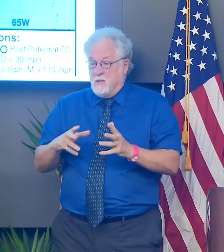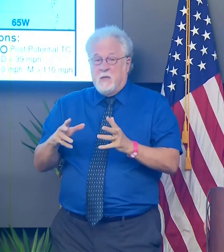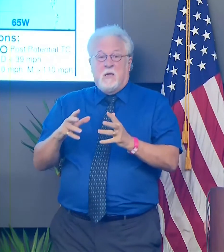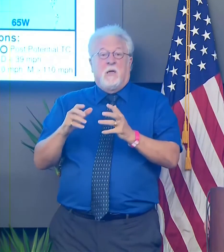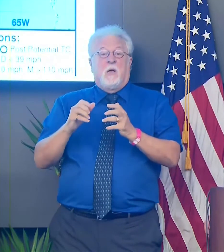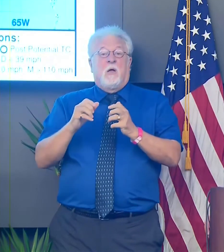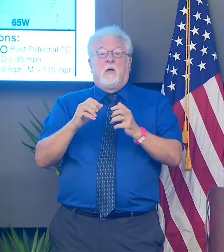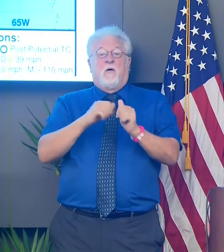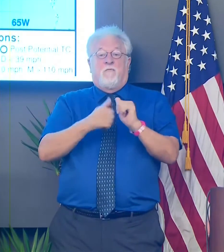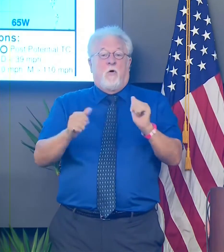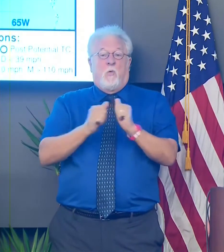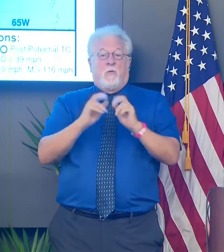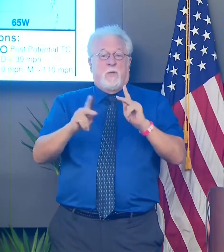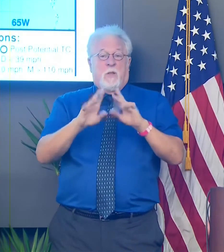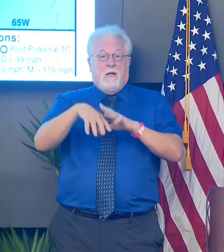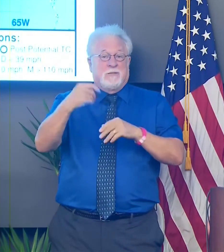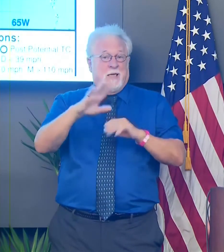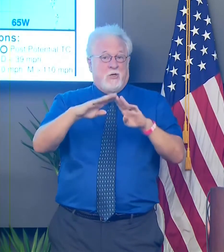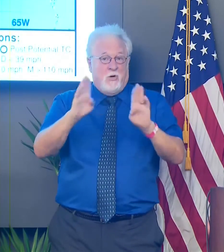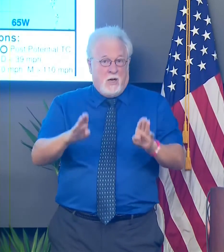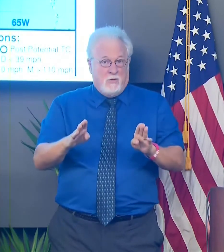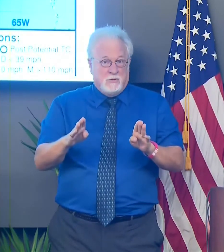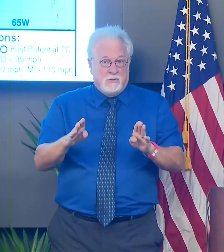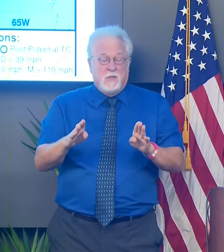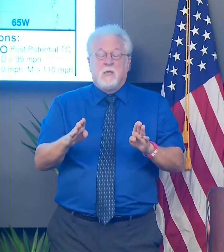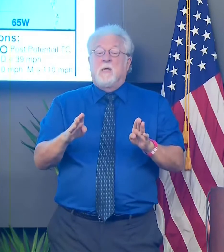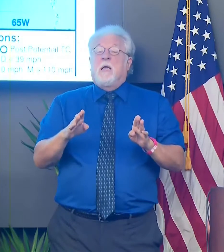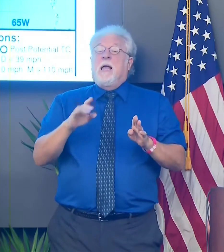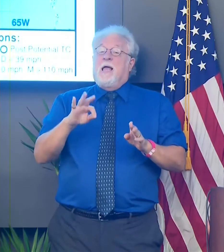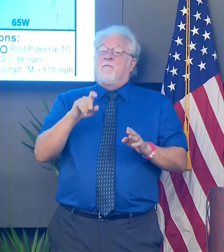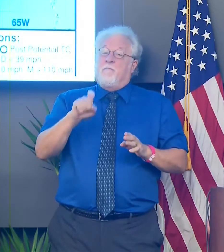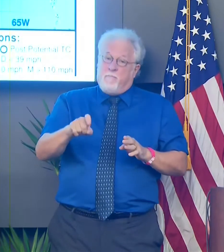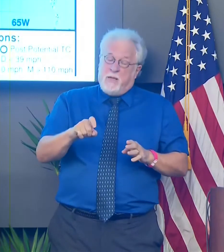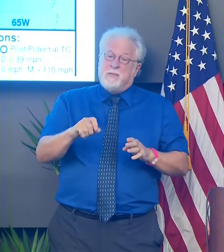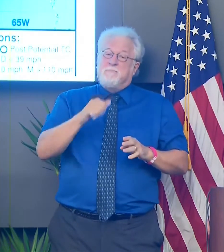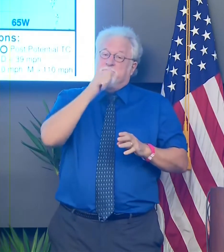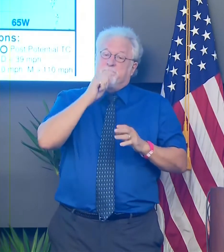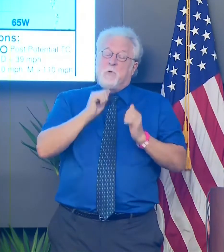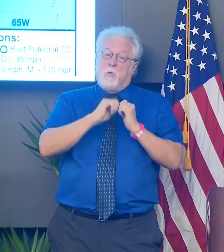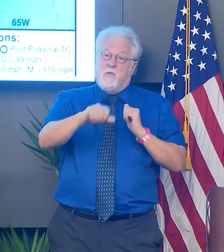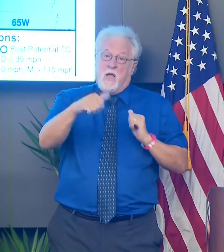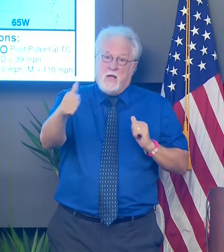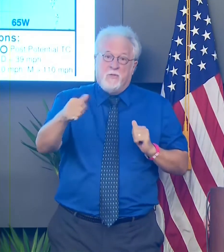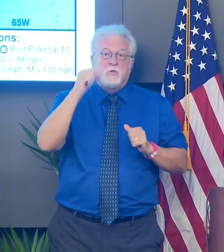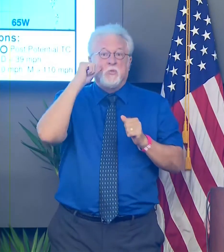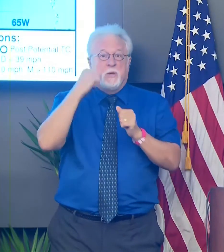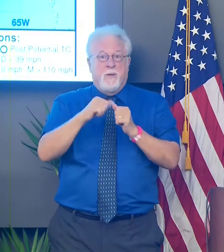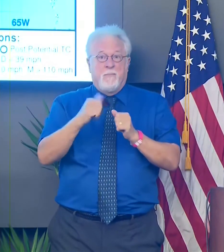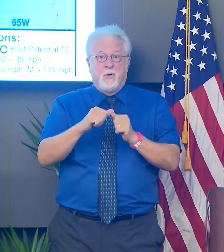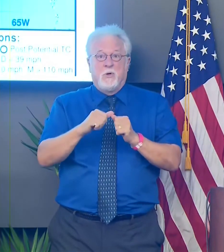FRIENDS OR MAKE MOTEL OR HOTEL RESERVATIONS IN A SAFER AREA. IF YOU CAN'T AVOID SHELTERING IN